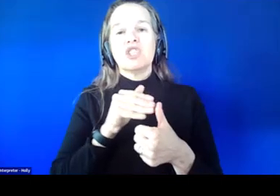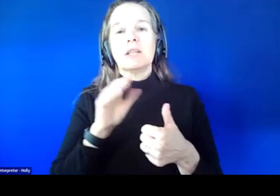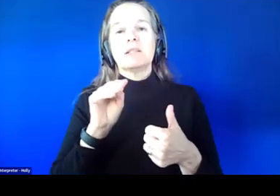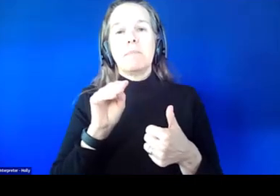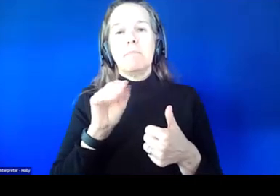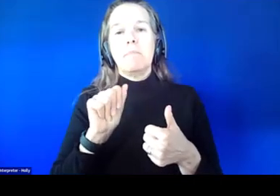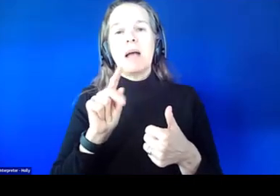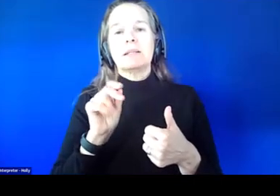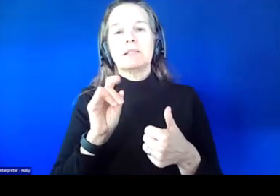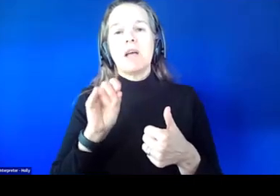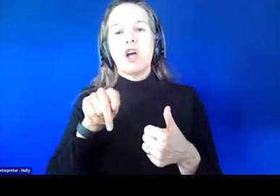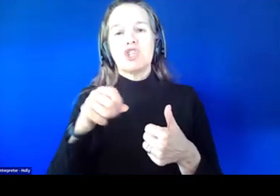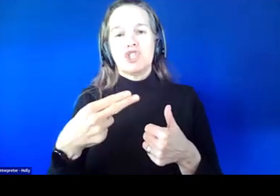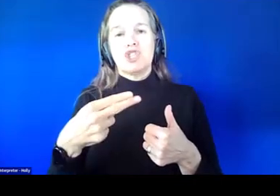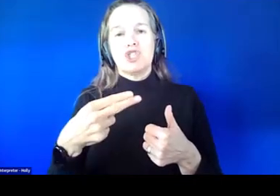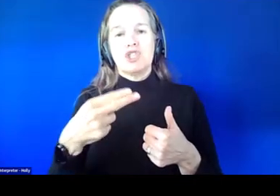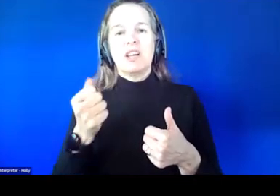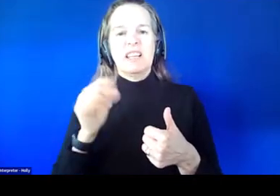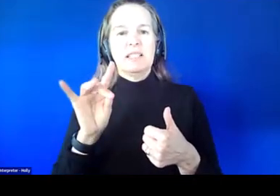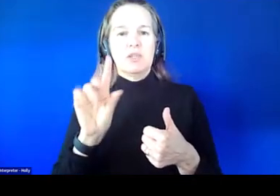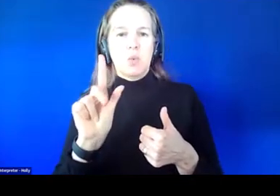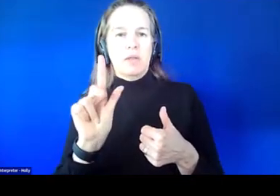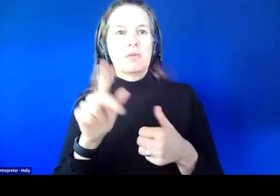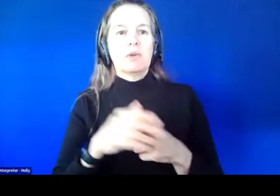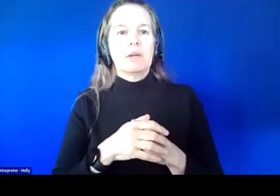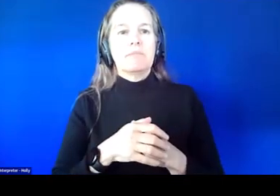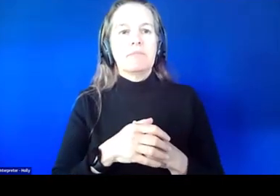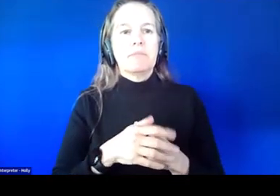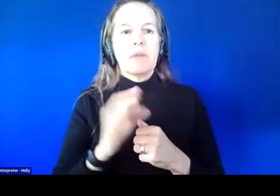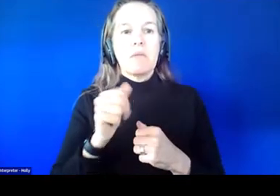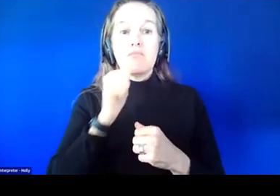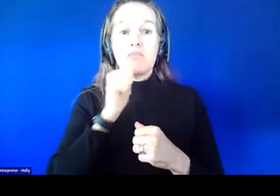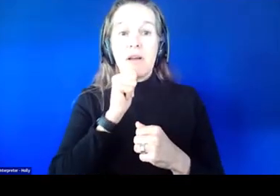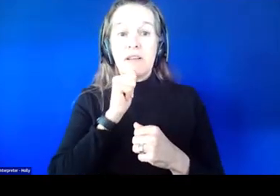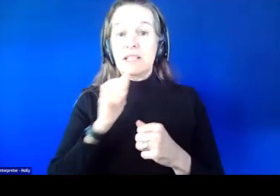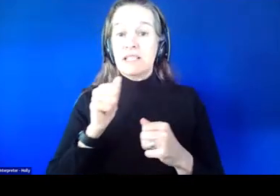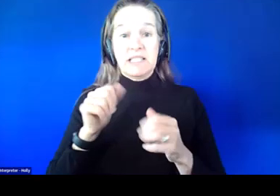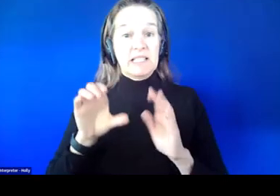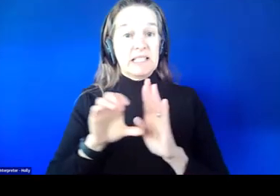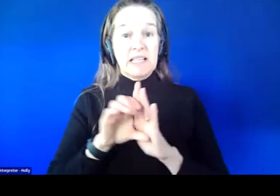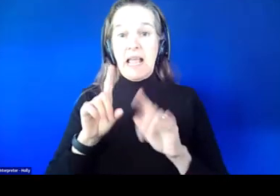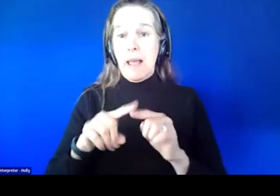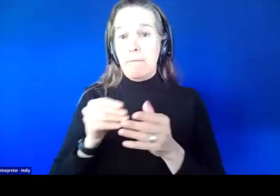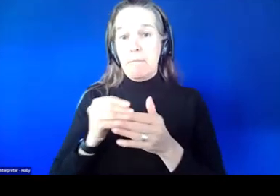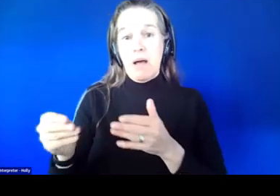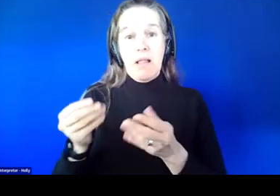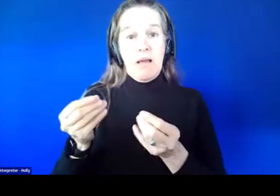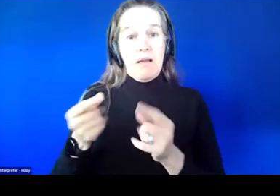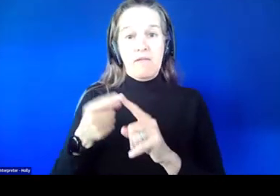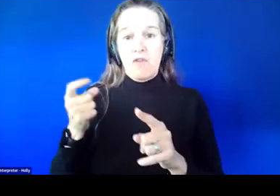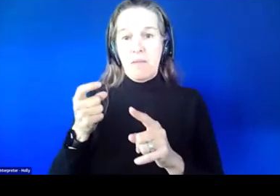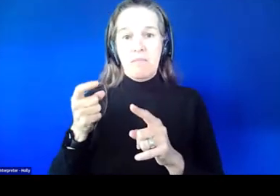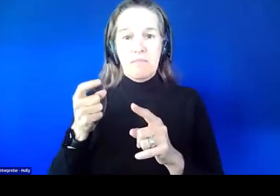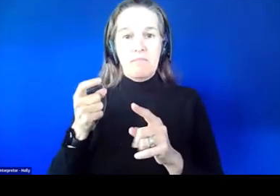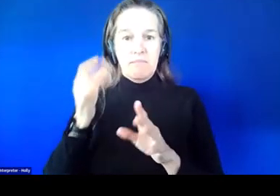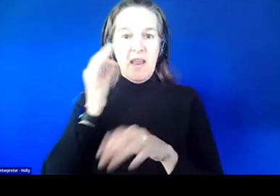1823 holding that private citizens cannot purchase lands from Native Americans. Cherokee nation versus